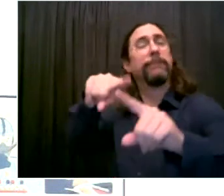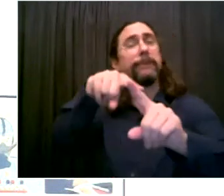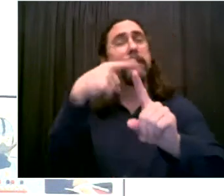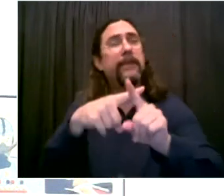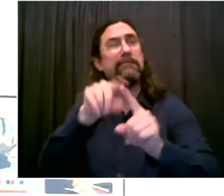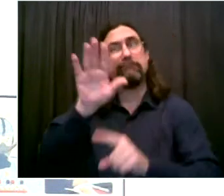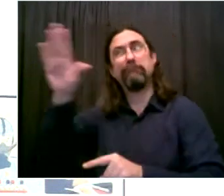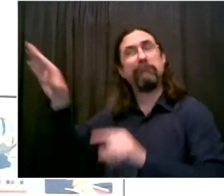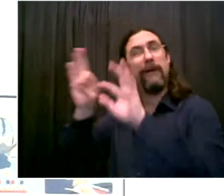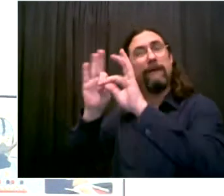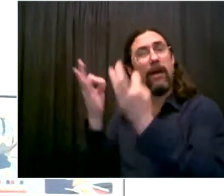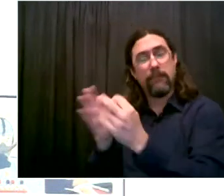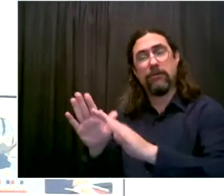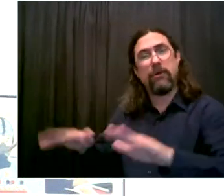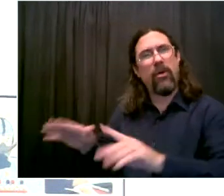USED TO TURNING TO, PARTICULARLY